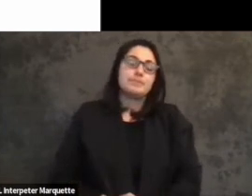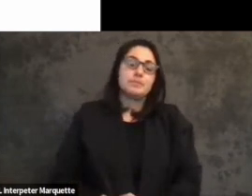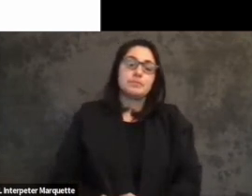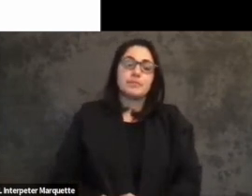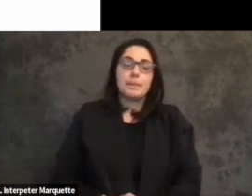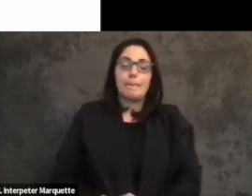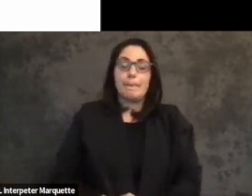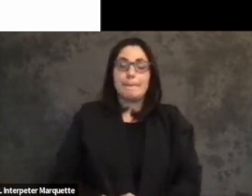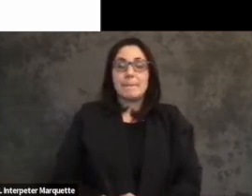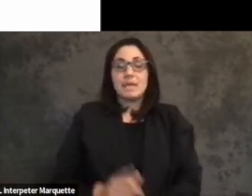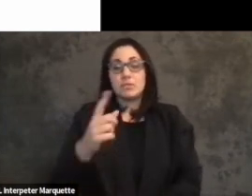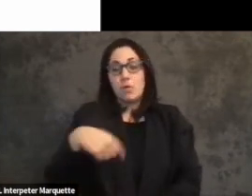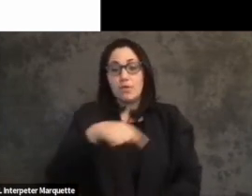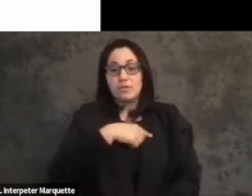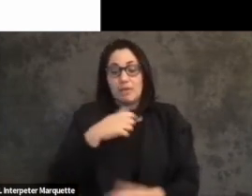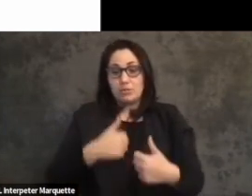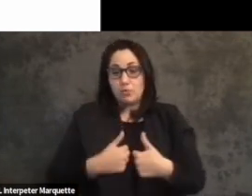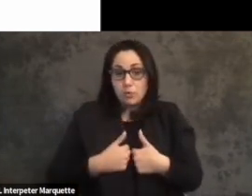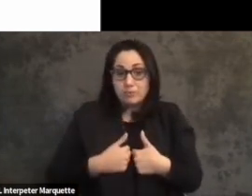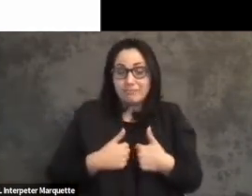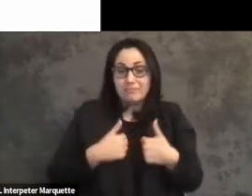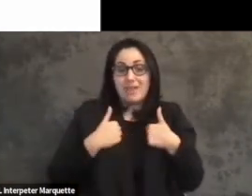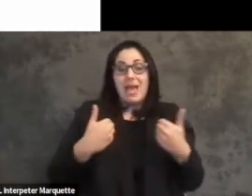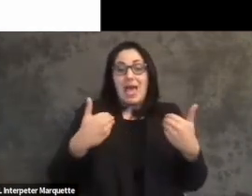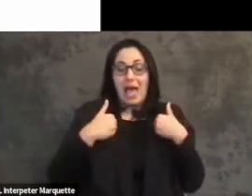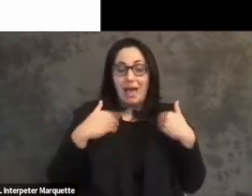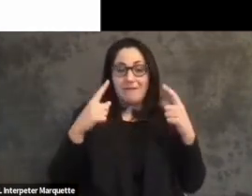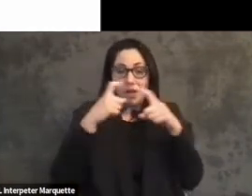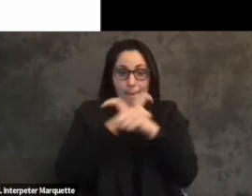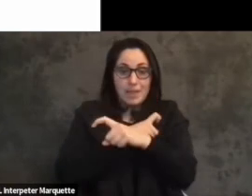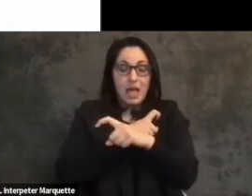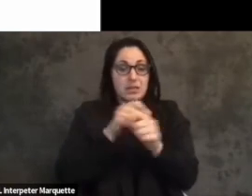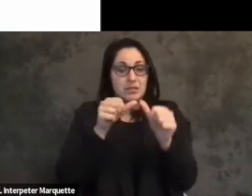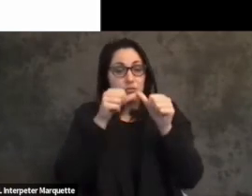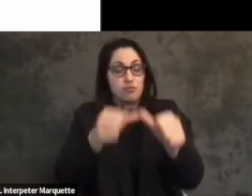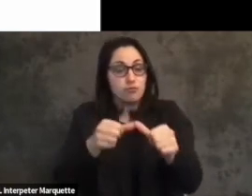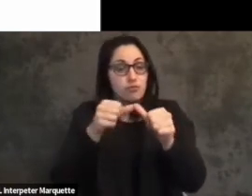others your experiences as tools to navigate the complexities that everyday life presents.